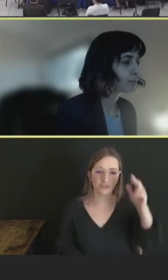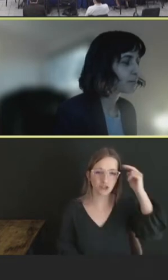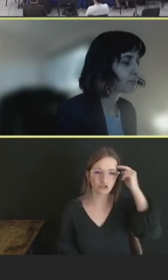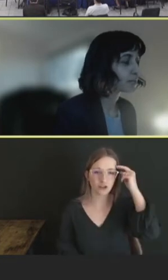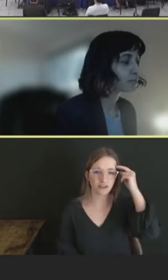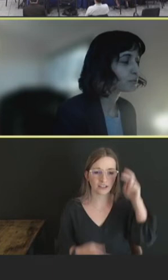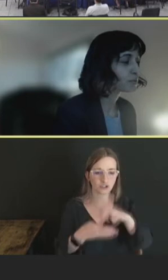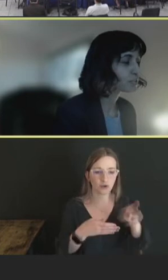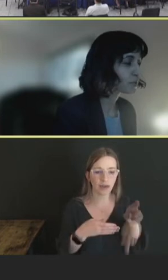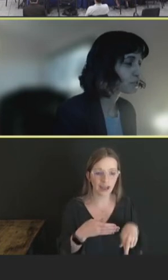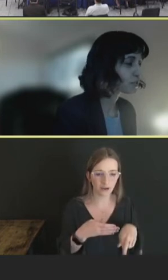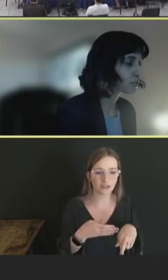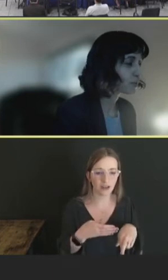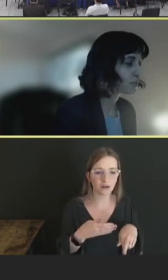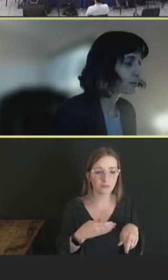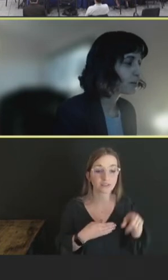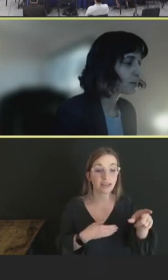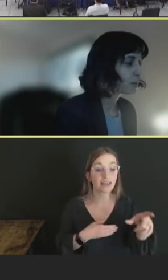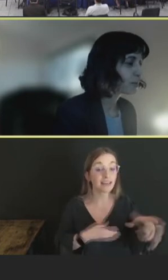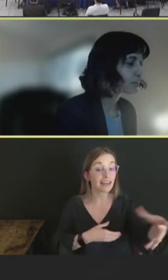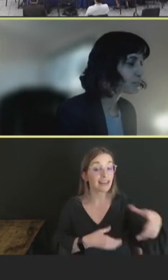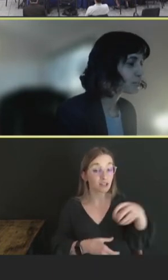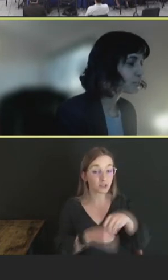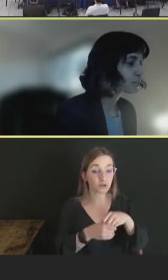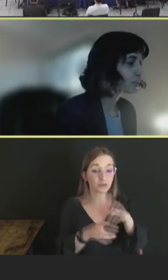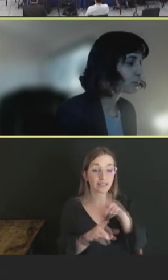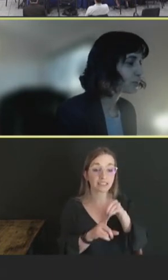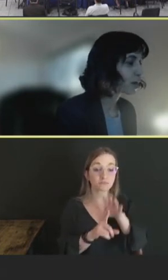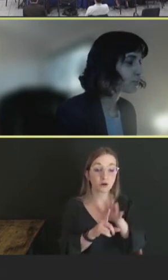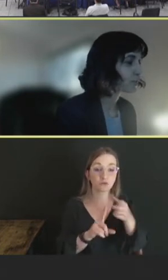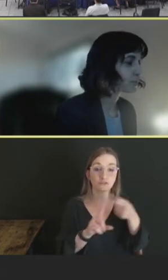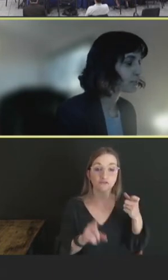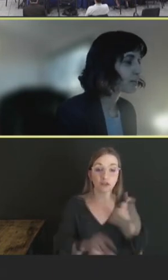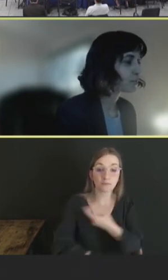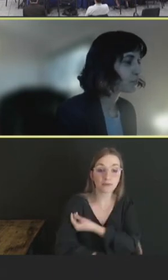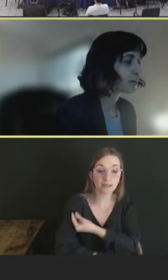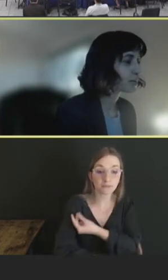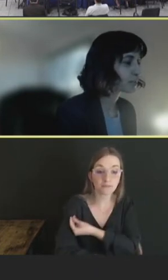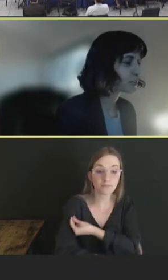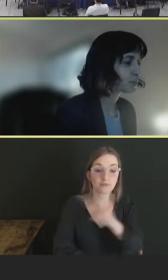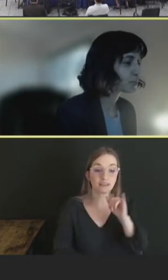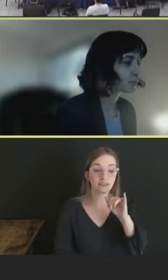and they included exposure from immunizations, immunoglobulins, and prenatal exposure.